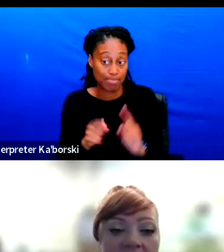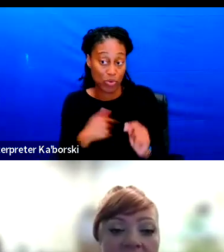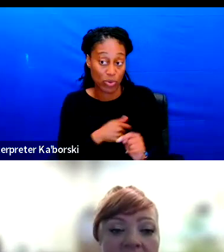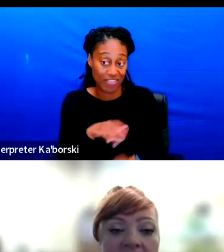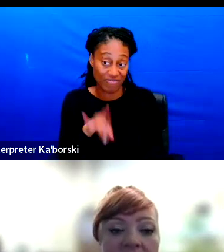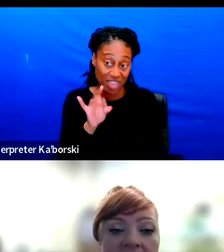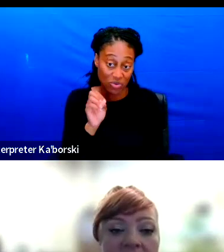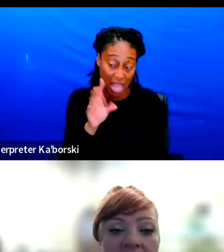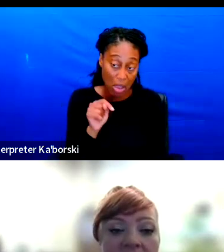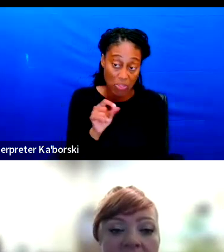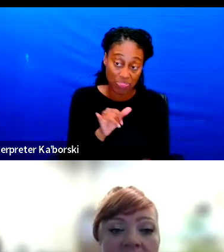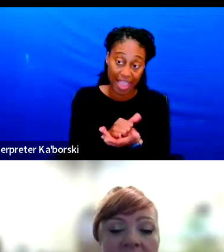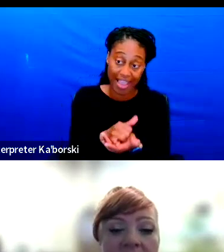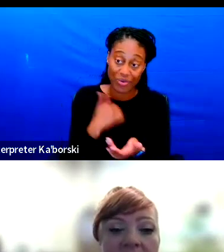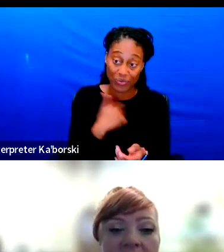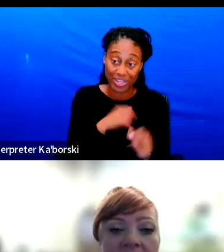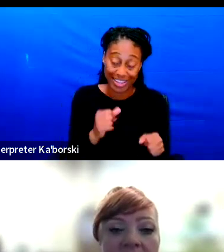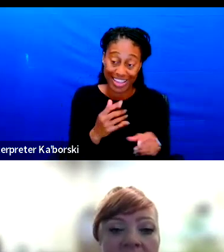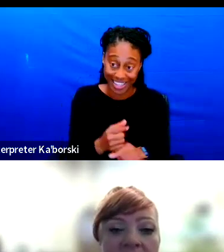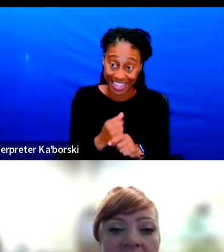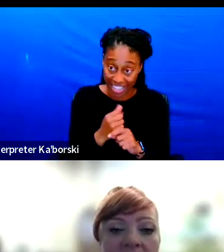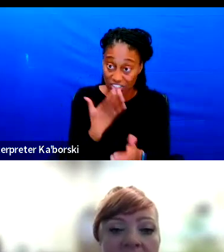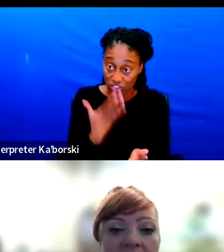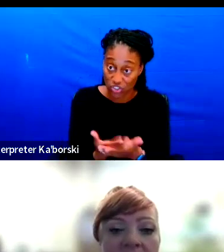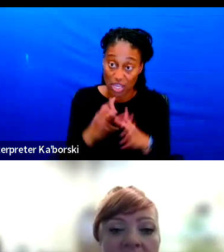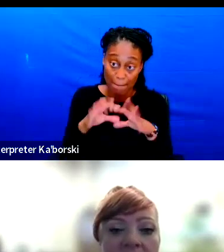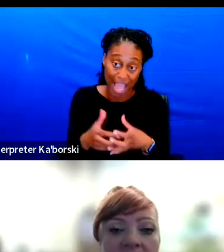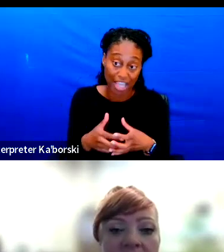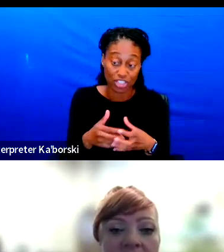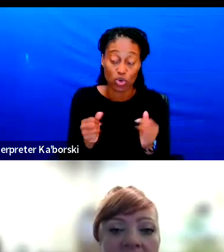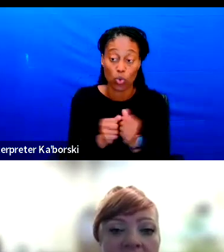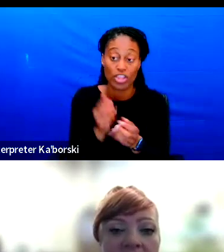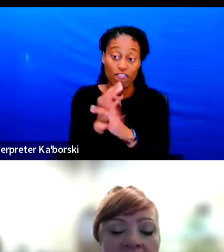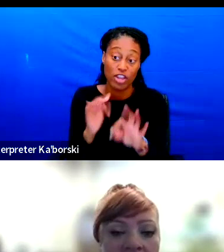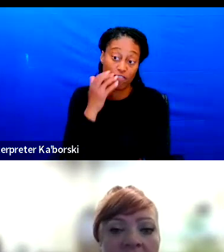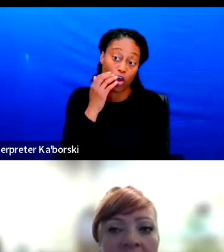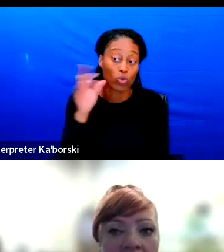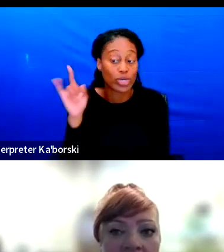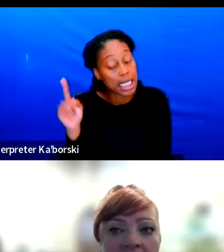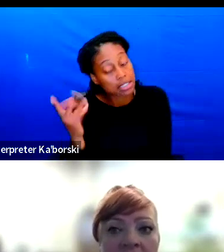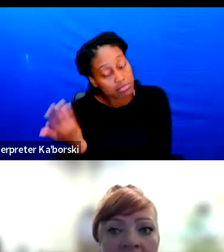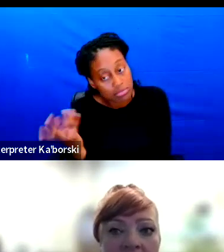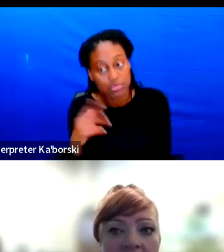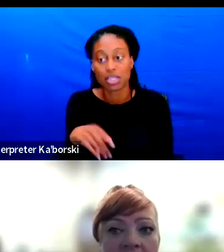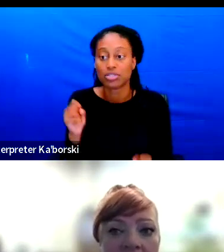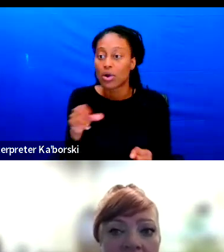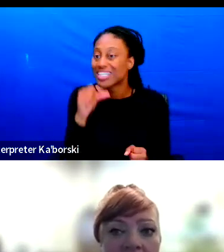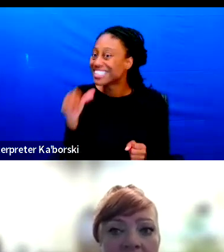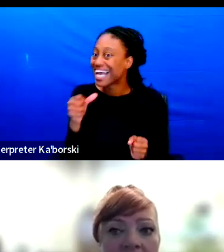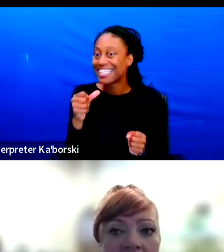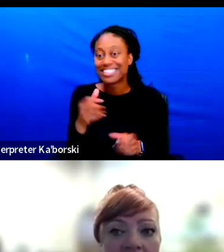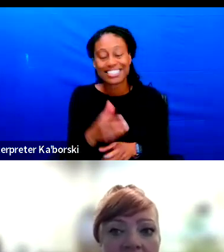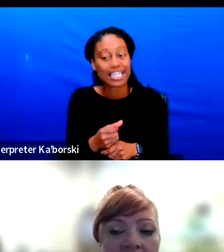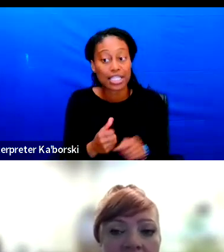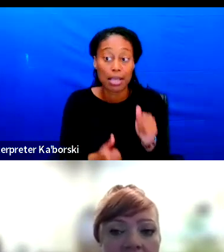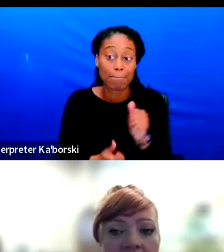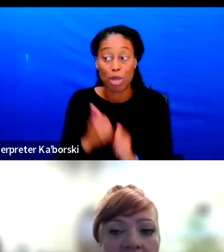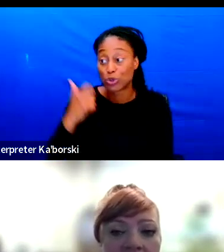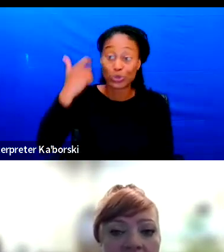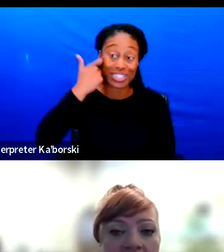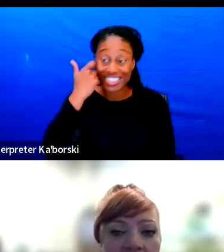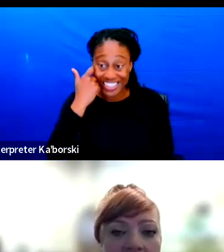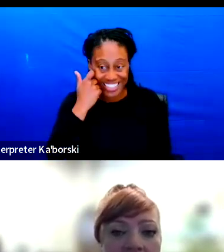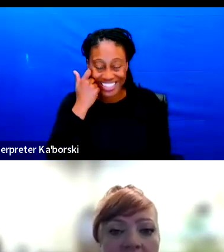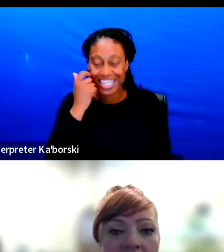Kyle Kleist: you know we could get a pretty pretty decent package we did with free phones, so didn't didn't get them the latest, the greatest when it came to phones. Just one that